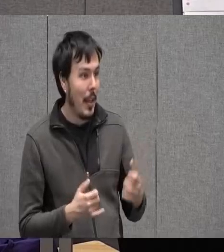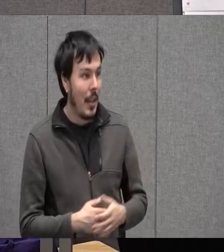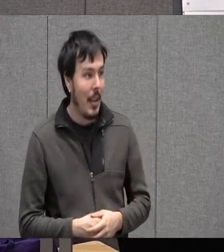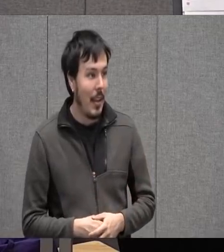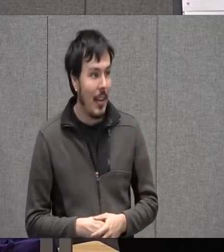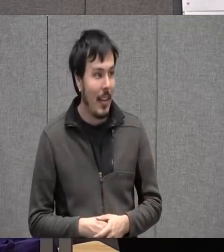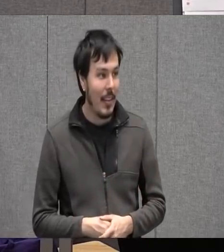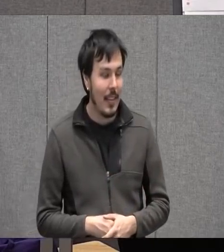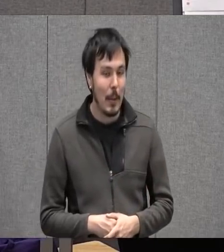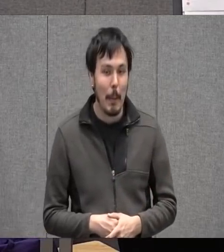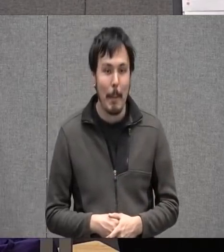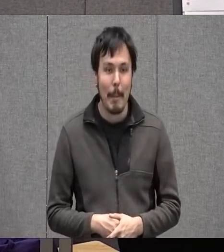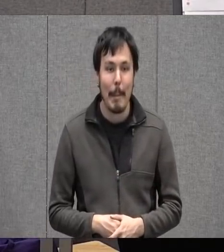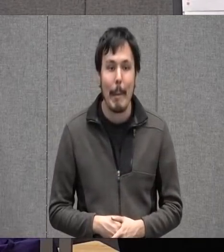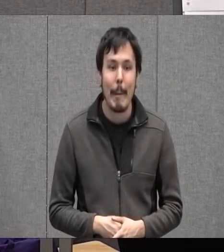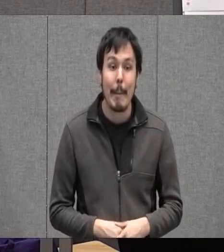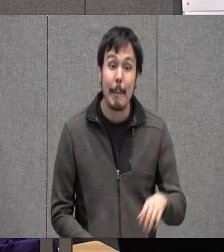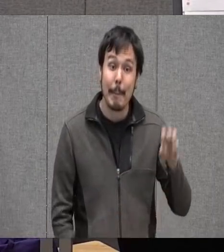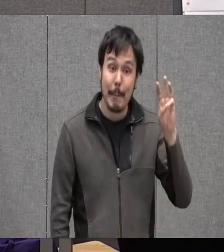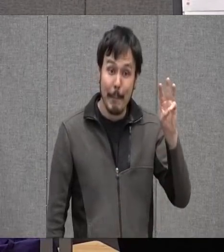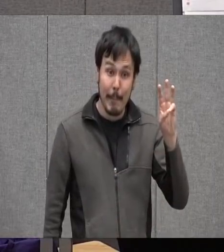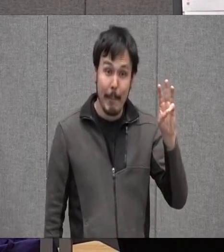Okay, here we go. [Both] Six, 12,